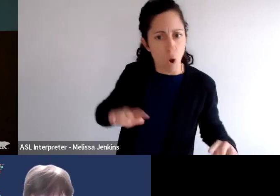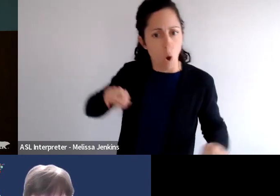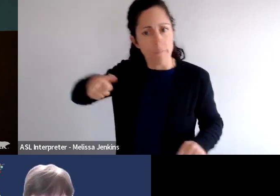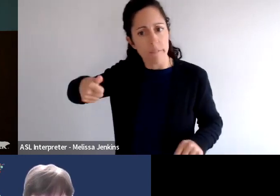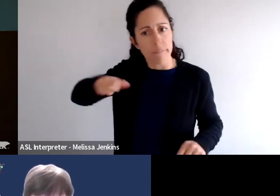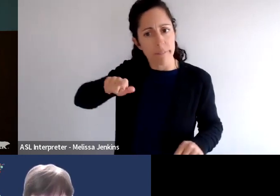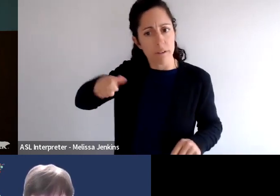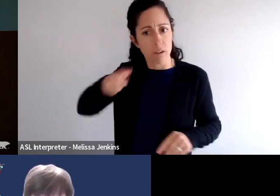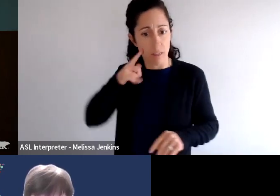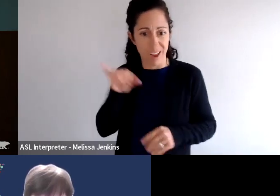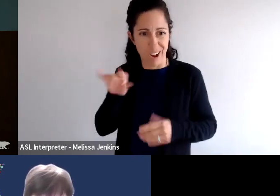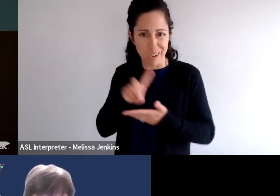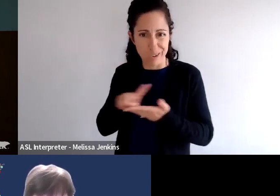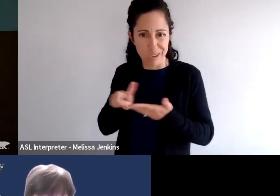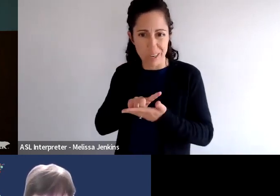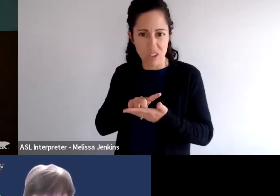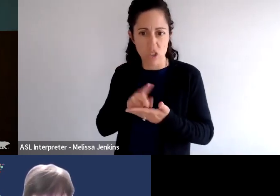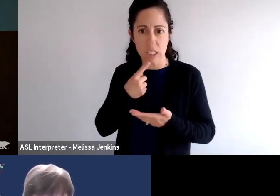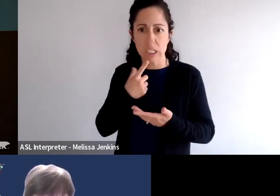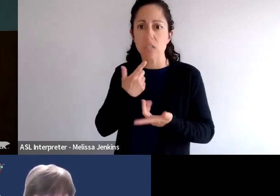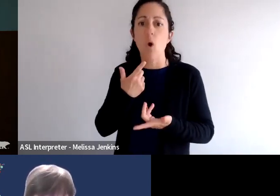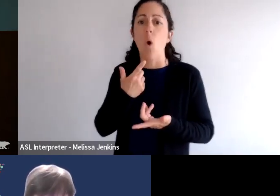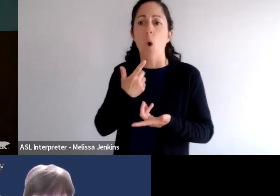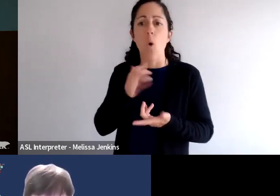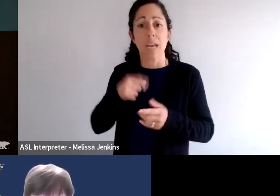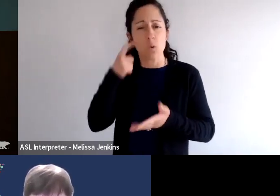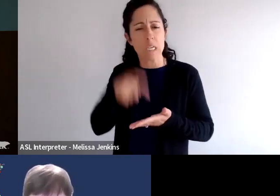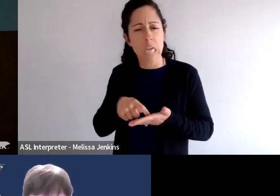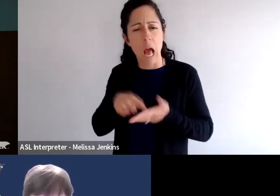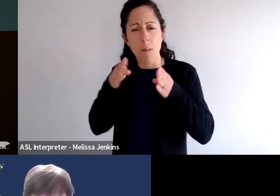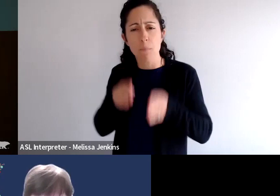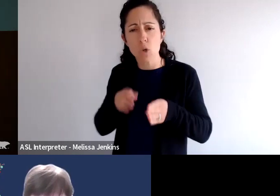You know, could you tell vowels and consonants and can you tell what a person is saying in